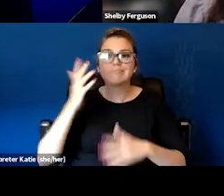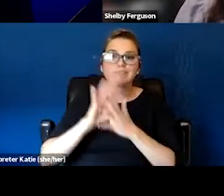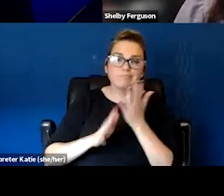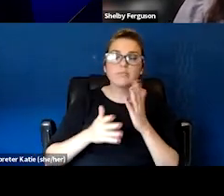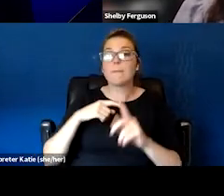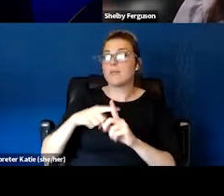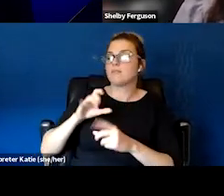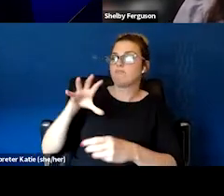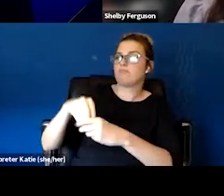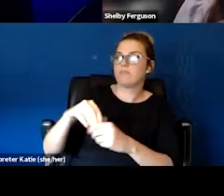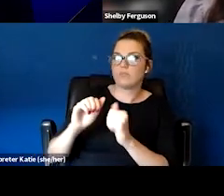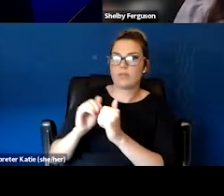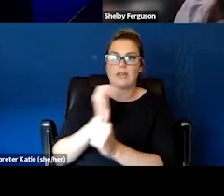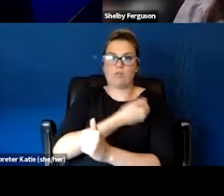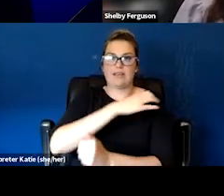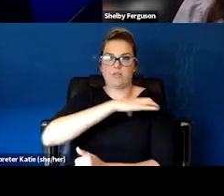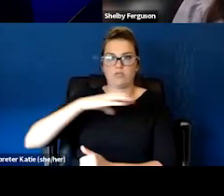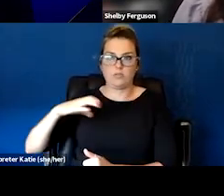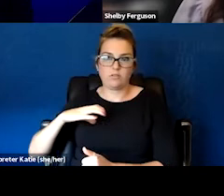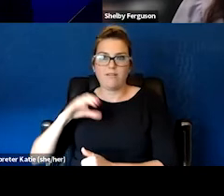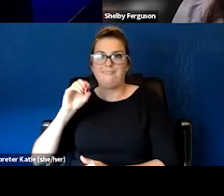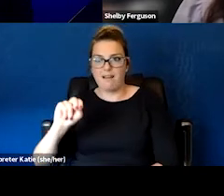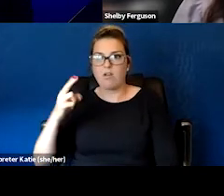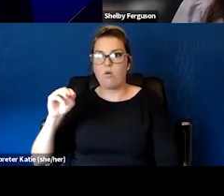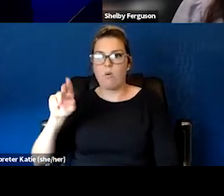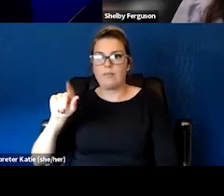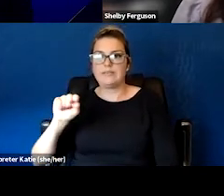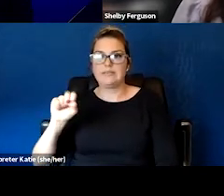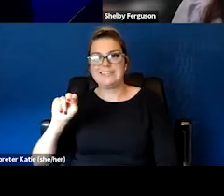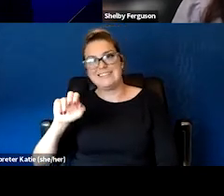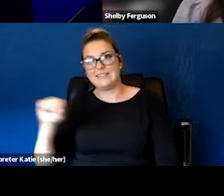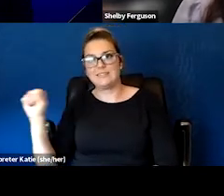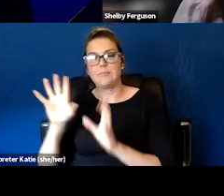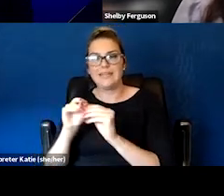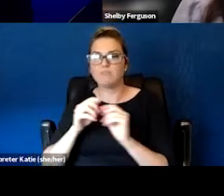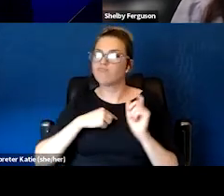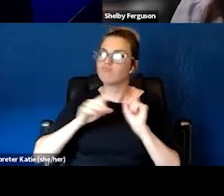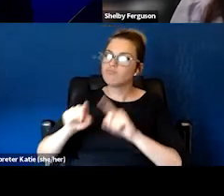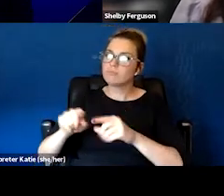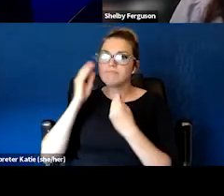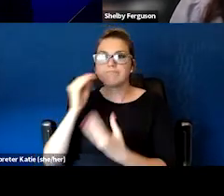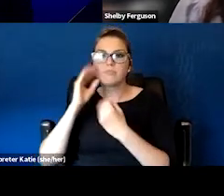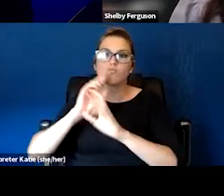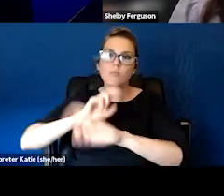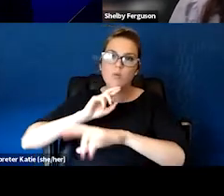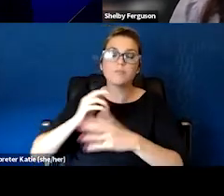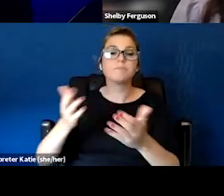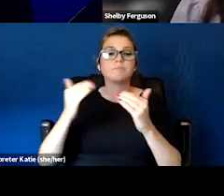in our Council on Homelessness meetings. And then just wanna touch on very briefly that we're doing some equity work.